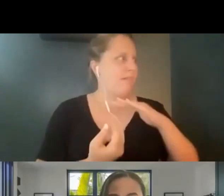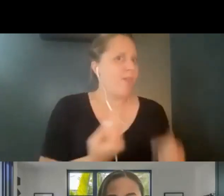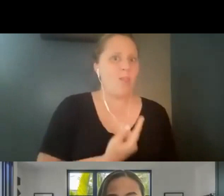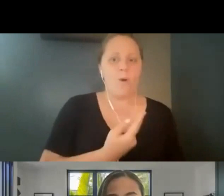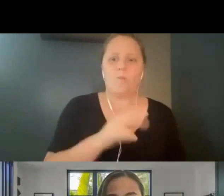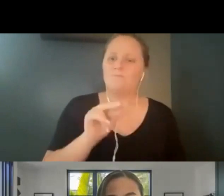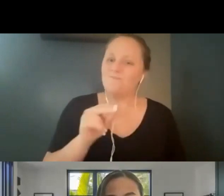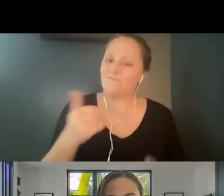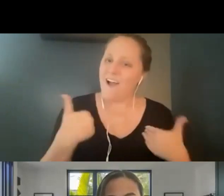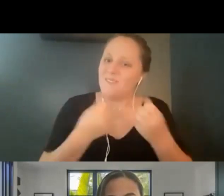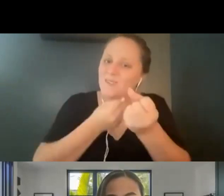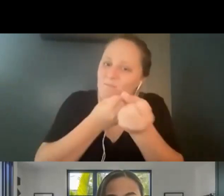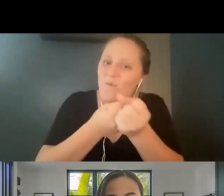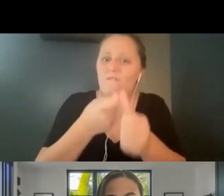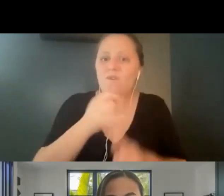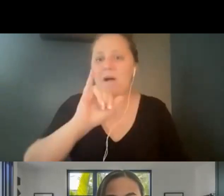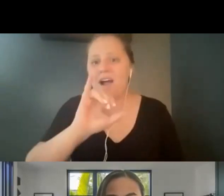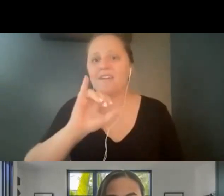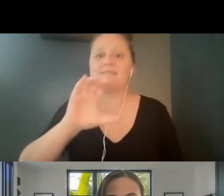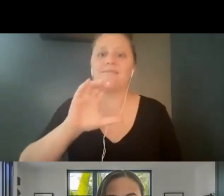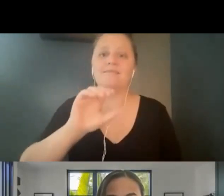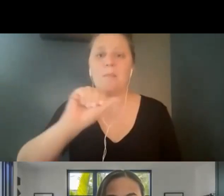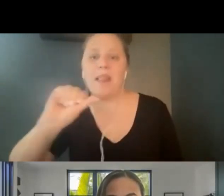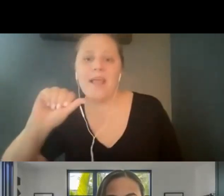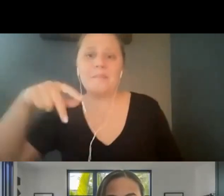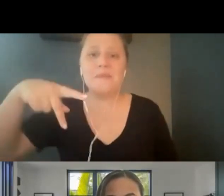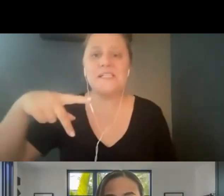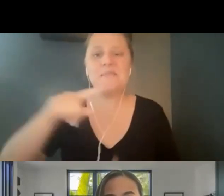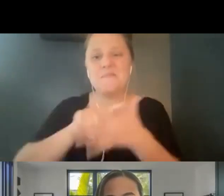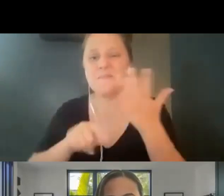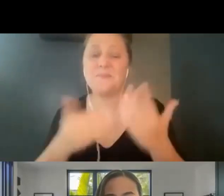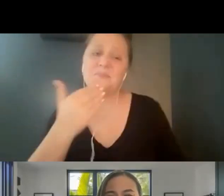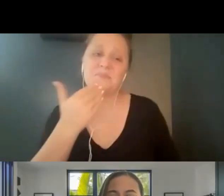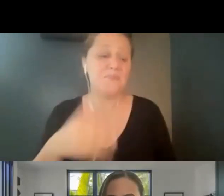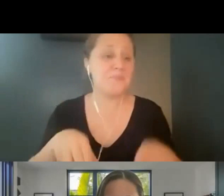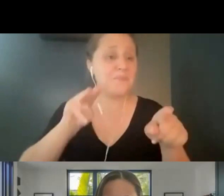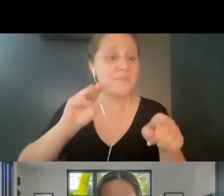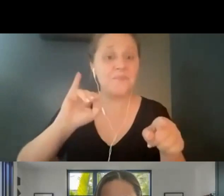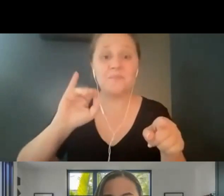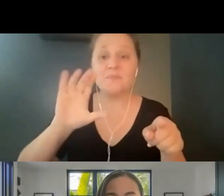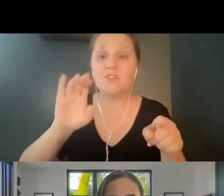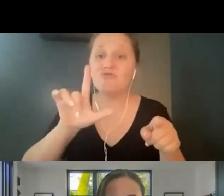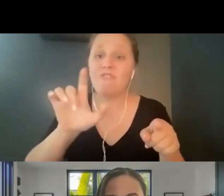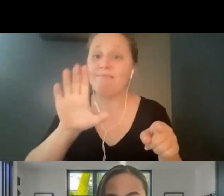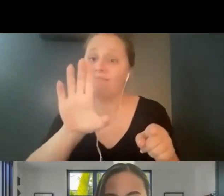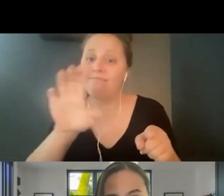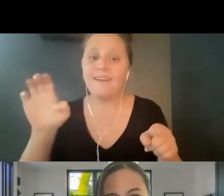from IAAP, as well so thank you for that. Michele Lee let's let's talk to you a little bit. Please share with, share who